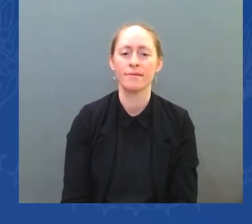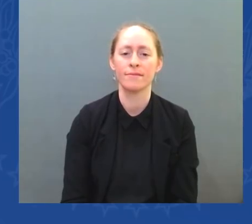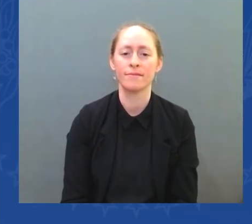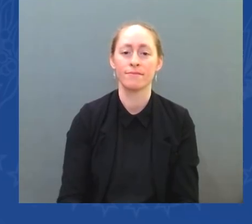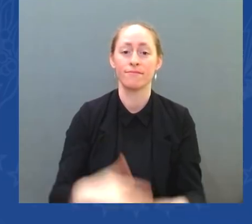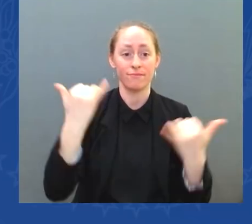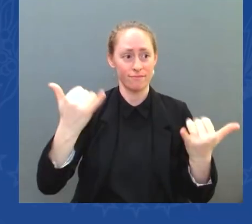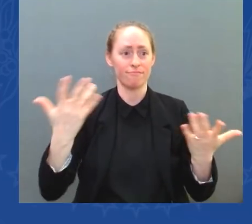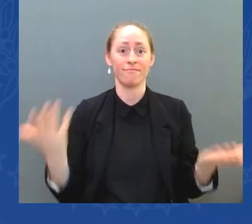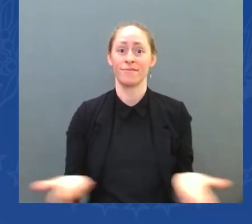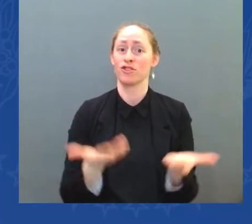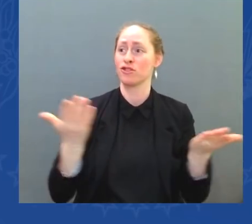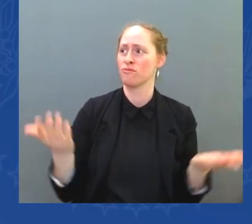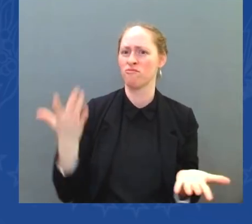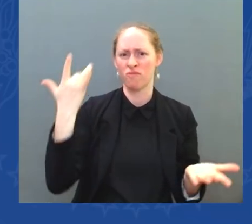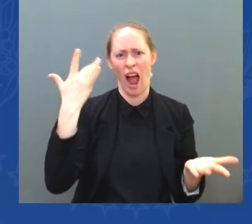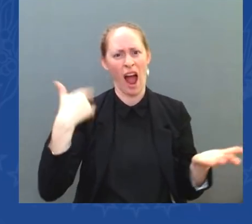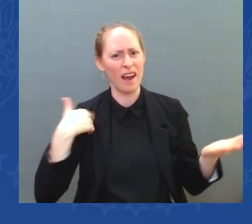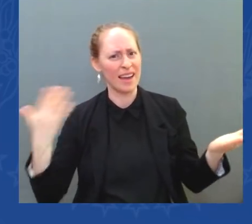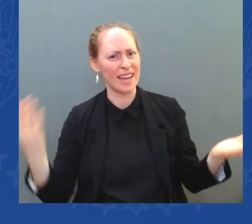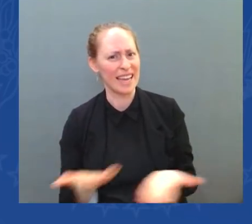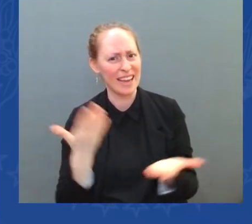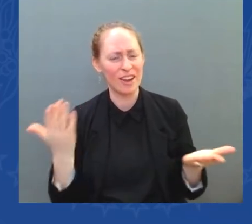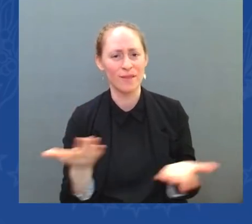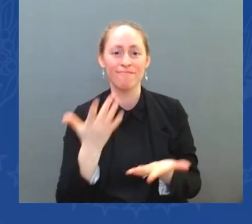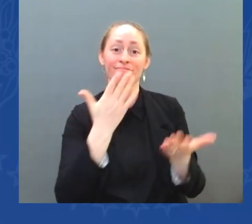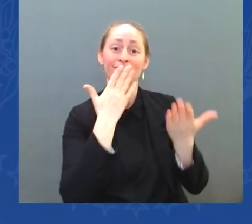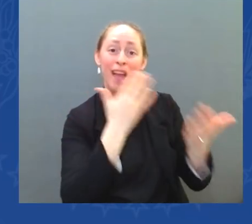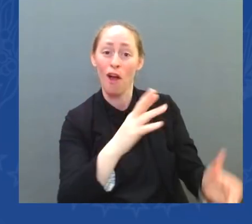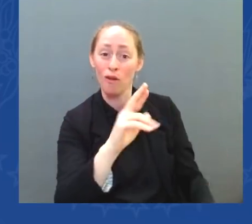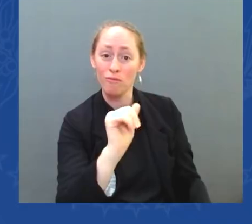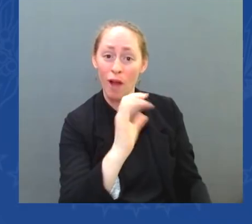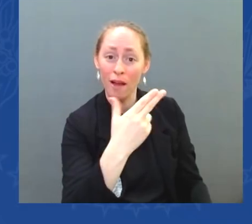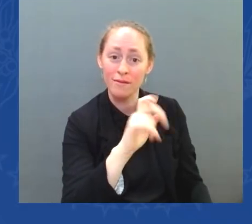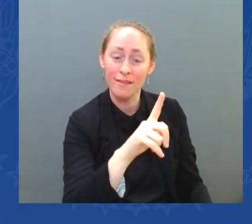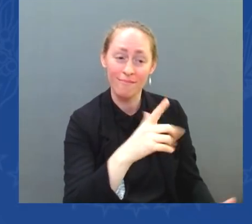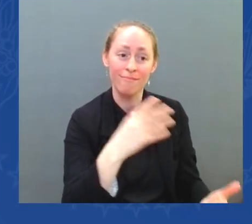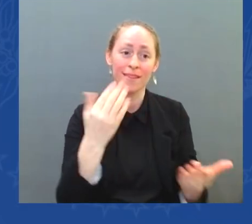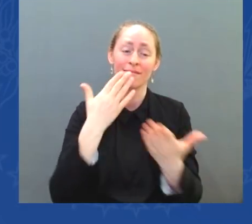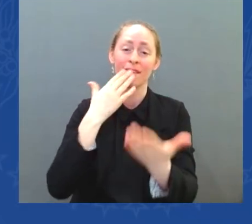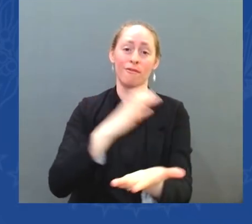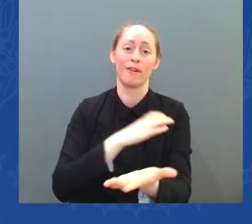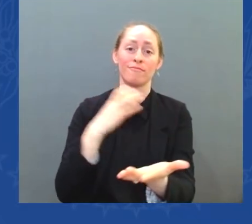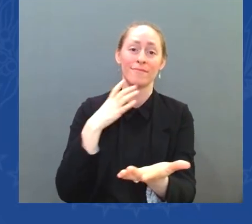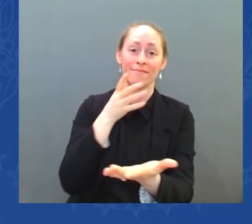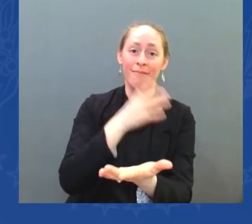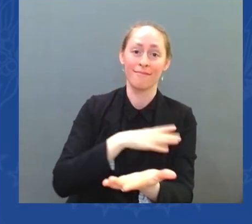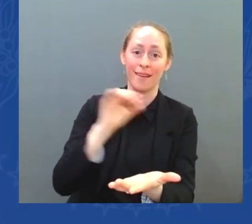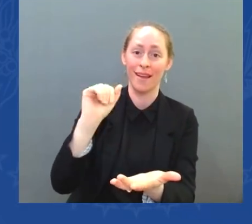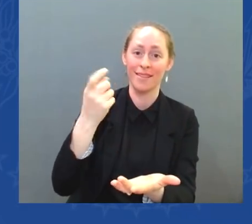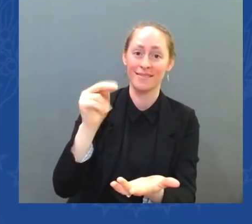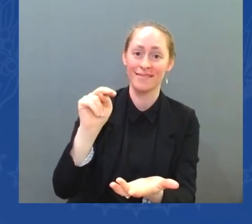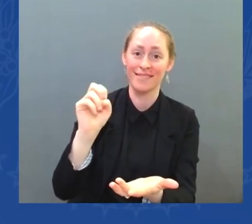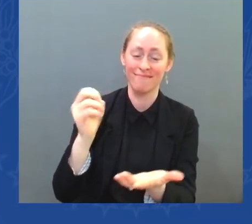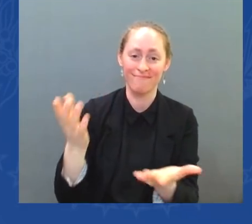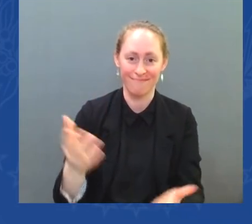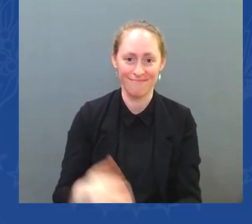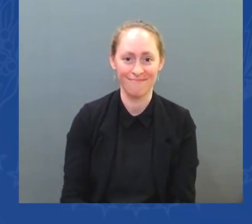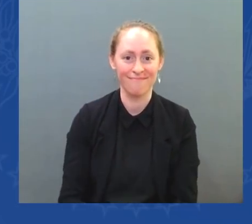When you hear about progress we're making in Iowa on everything from biofuels to bridges, you can thank Cindy. That's what you --